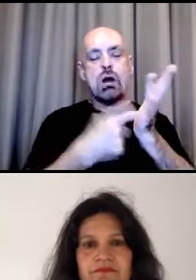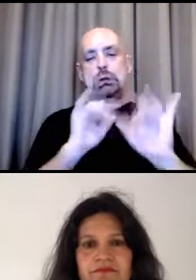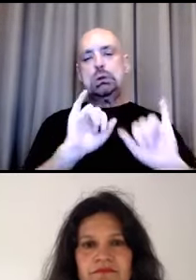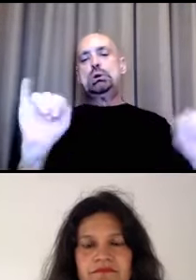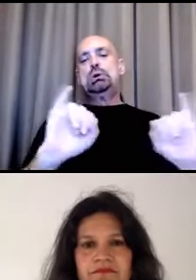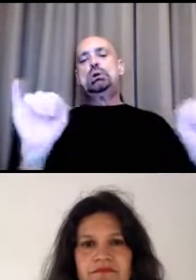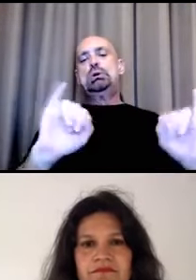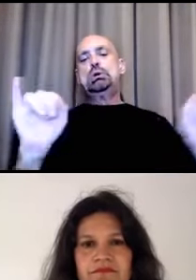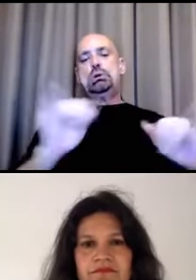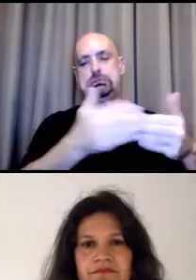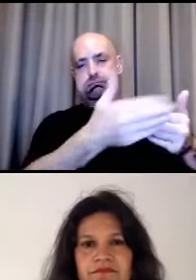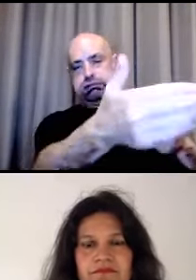a French legislator